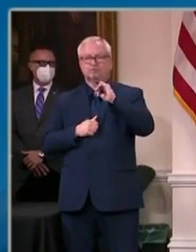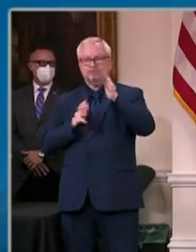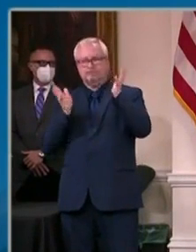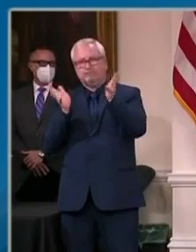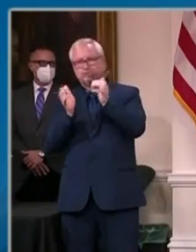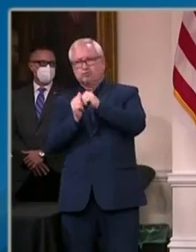PEOPLE.